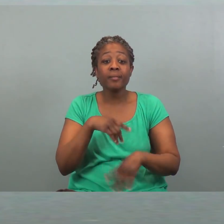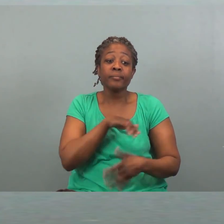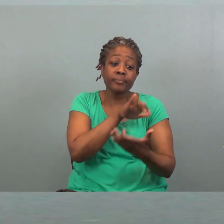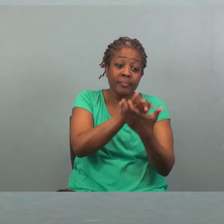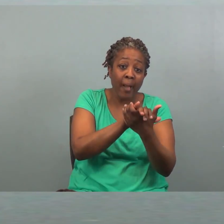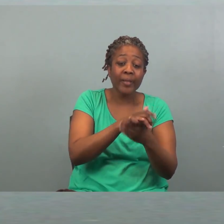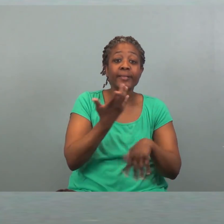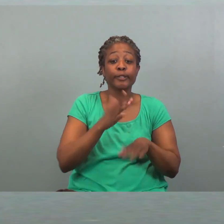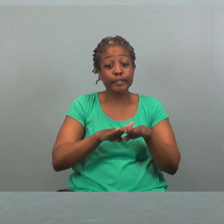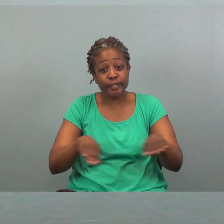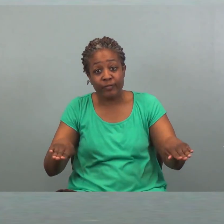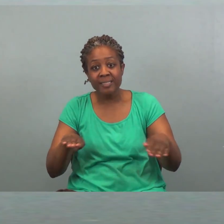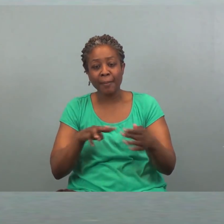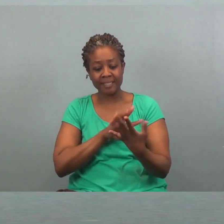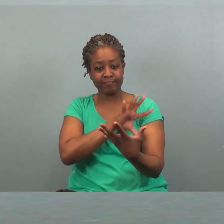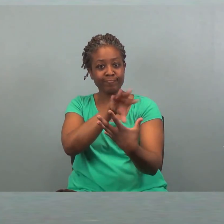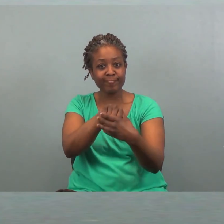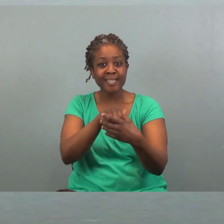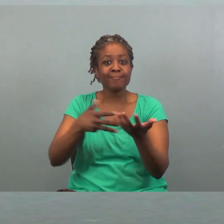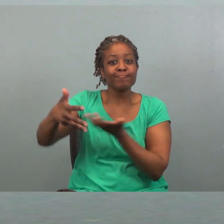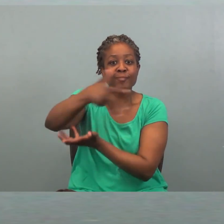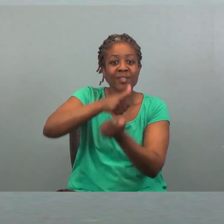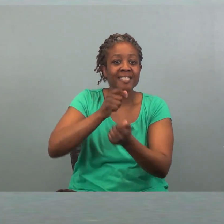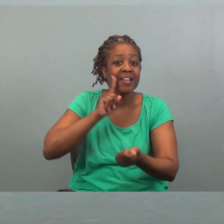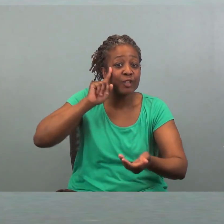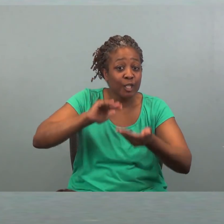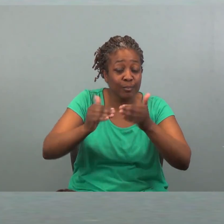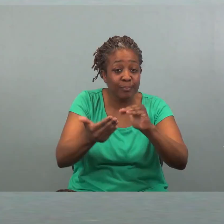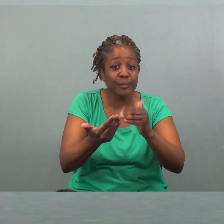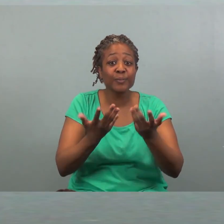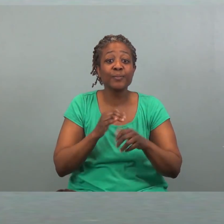their Deaf family members, spouse or children, and therefore may be active in the community.